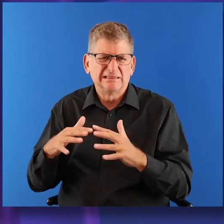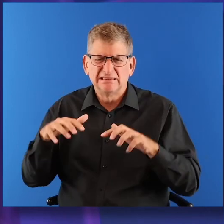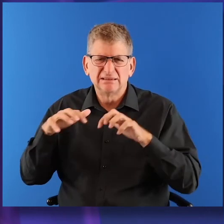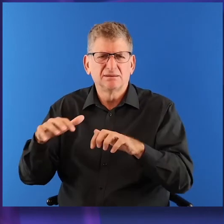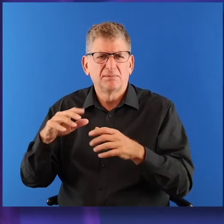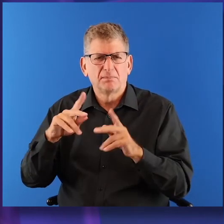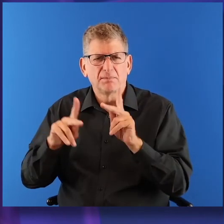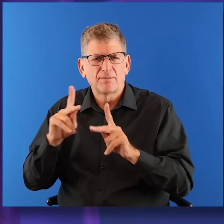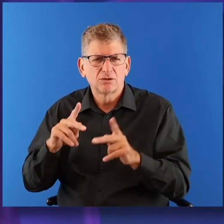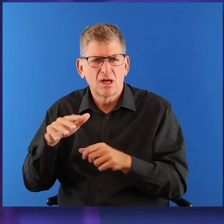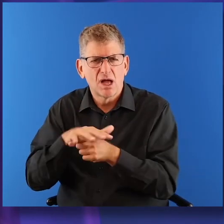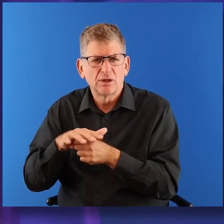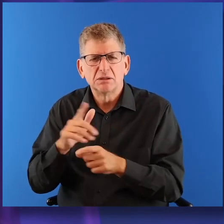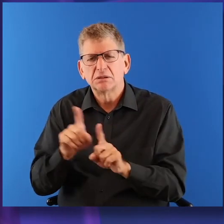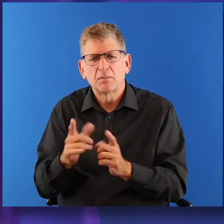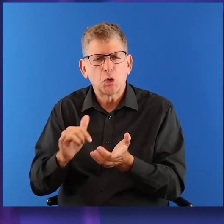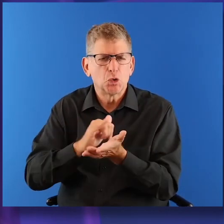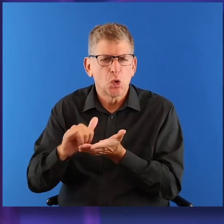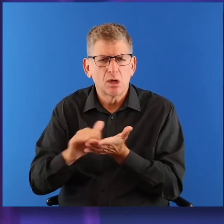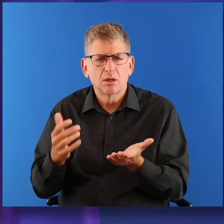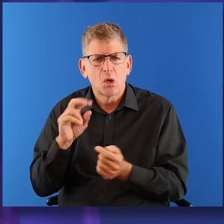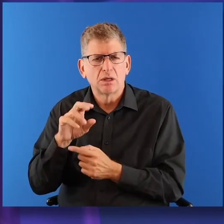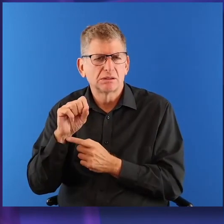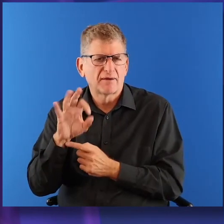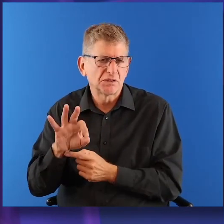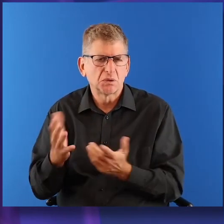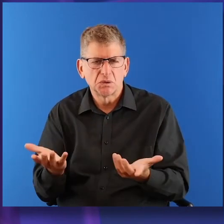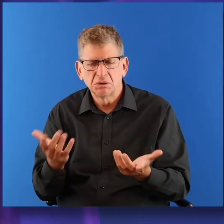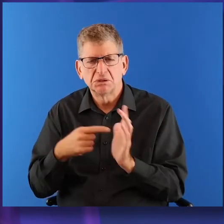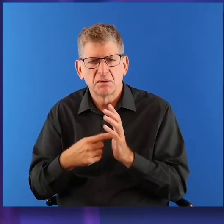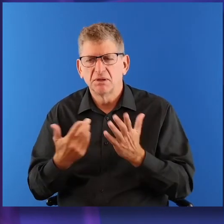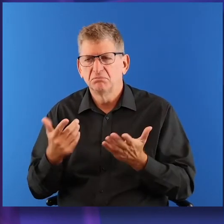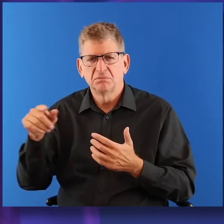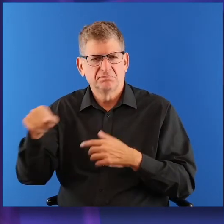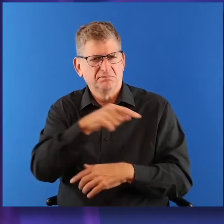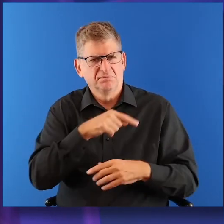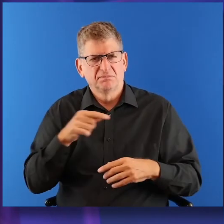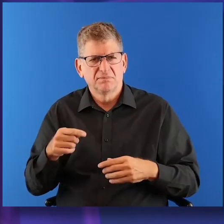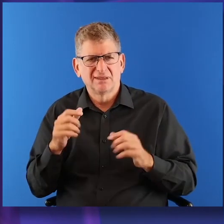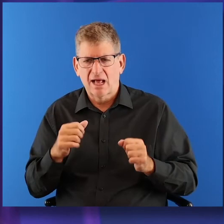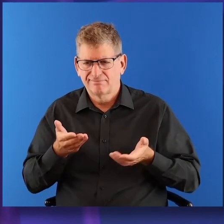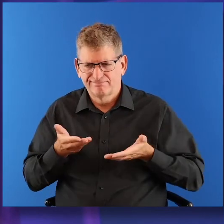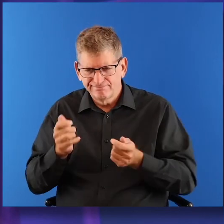to very dense populated areas across, say, New York or San Francisco as an example.